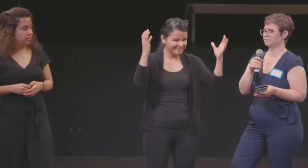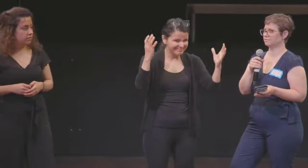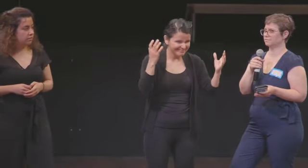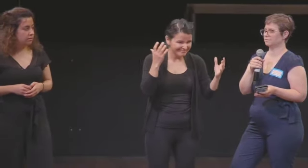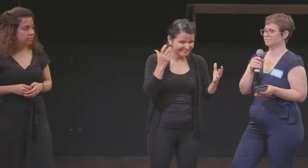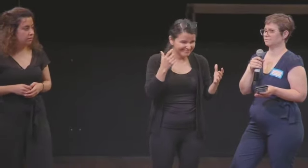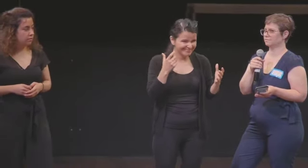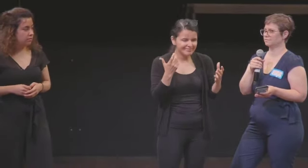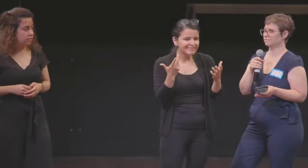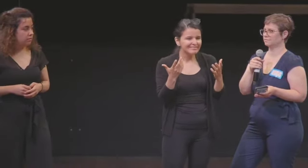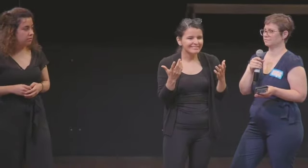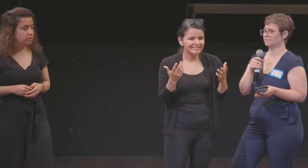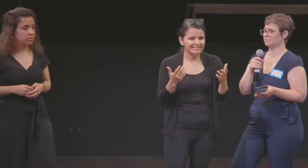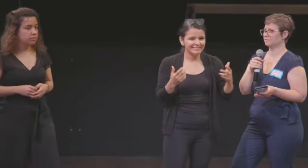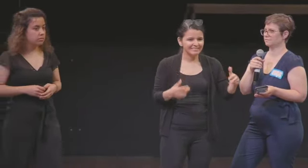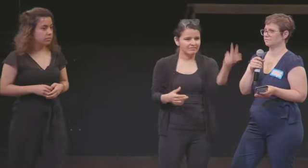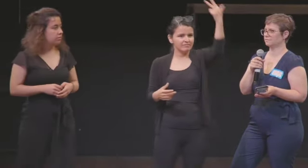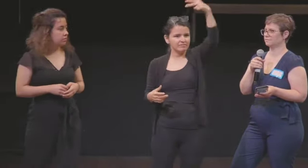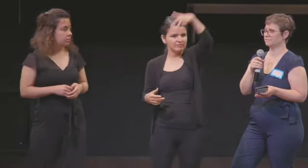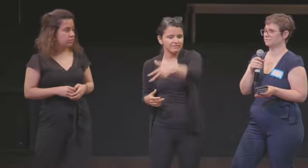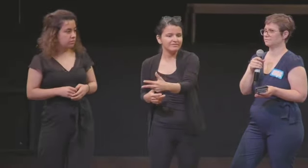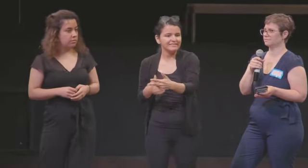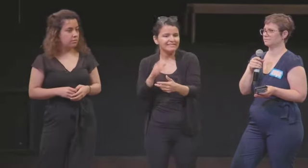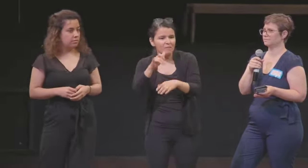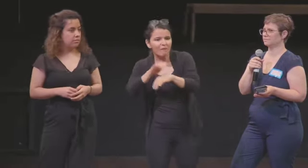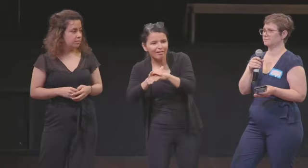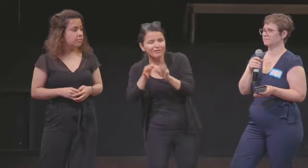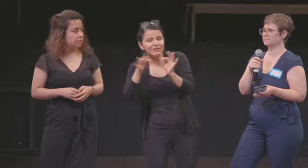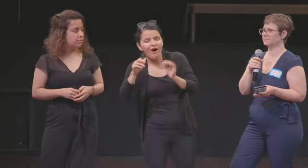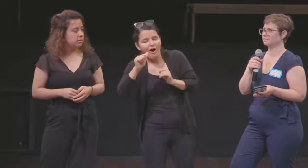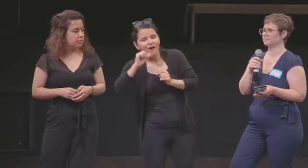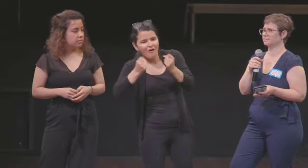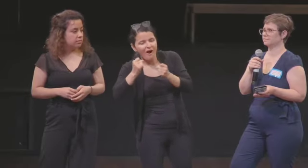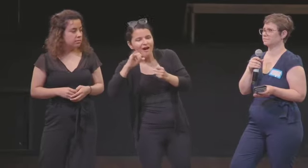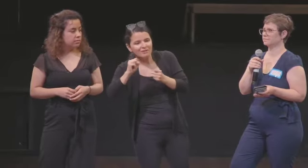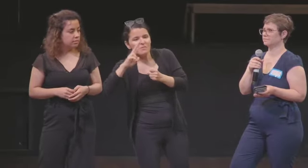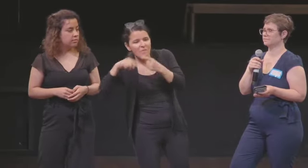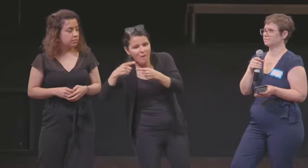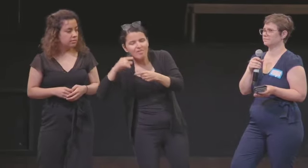"The car rolling down the hill". [AD] She arcs her arm with her hand half closed. This is what it would look like in American Sign Language,